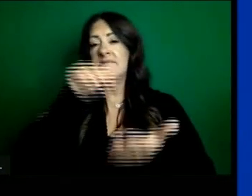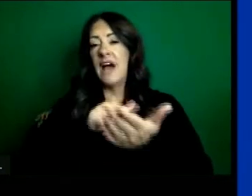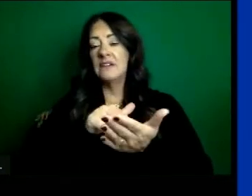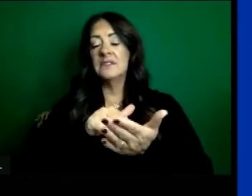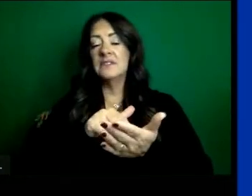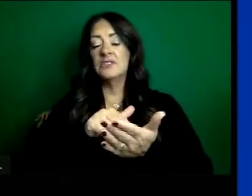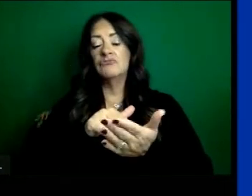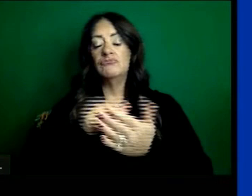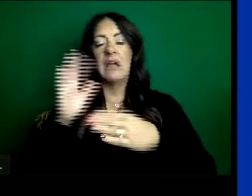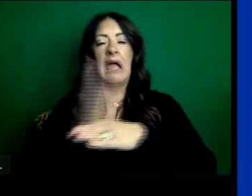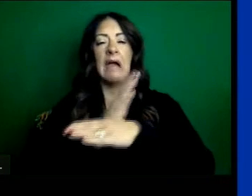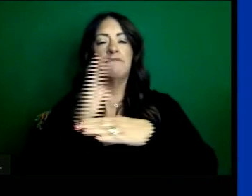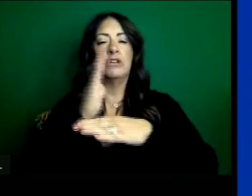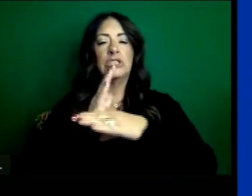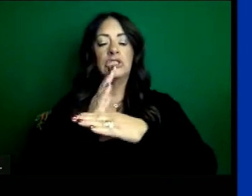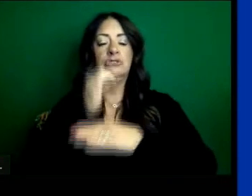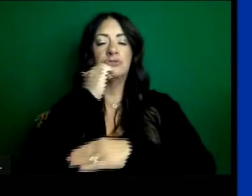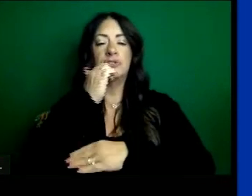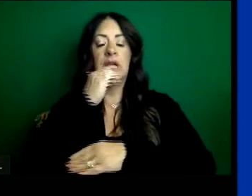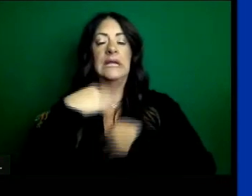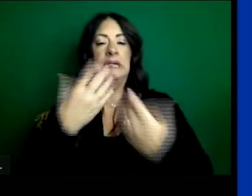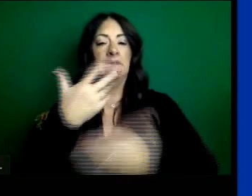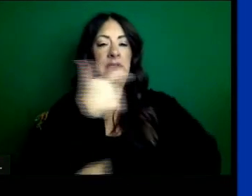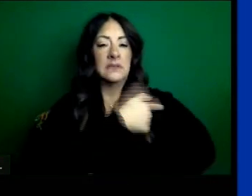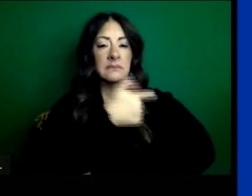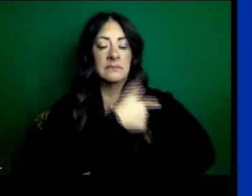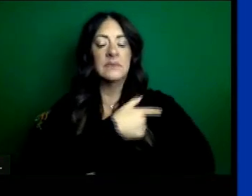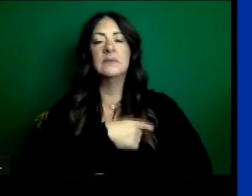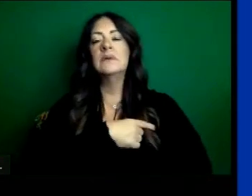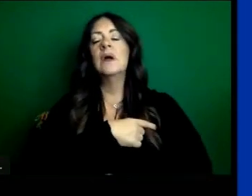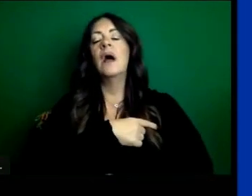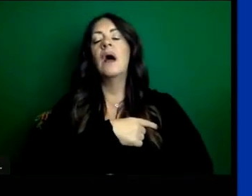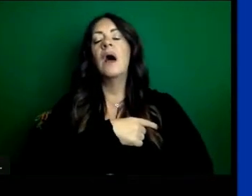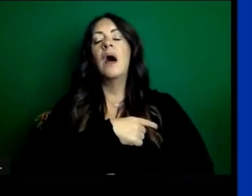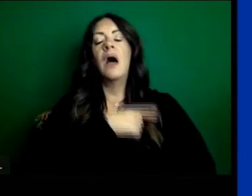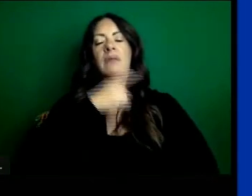BEFORE WE STARTED OUR TEN DAY CHALLENGE BACK IN EARLY JANUARY. WE WERE DOING APPROXIMATELY